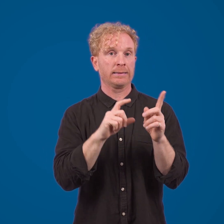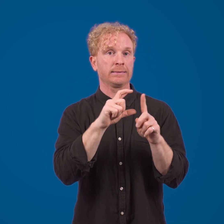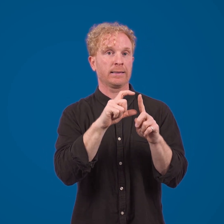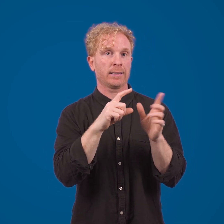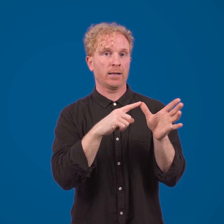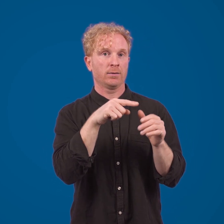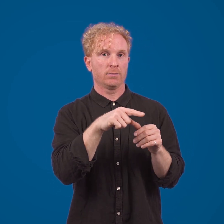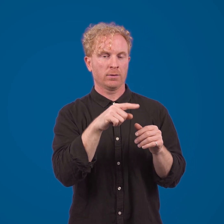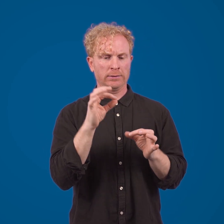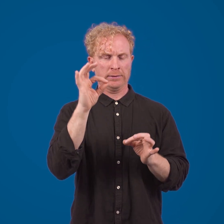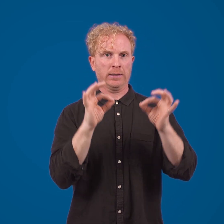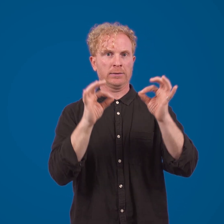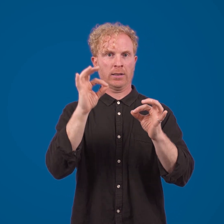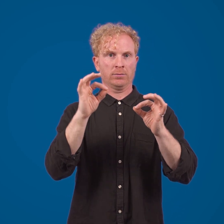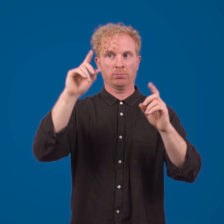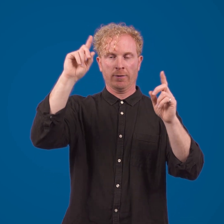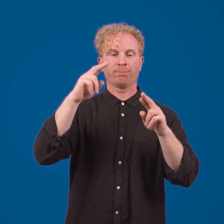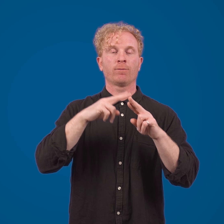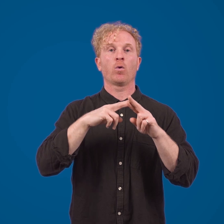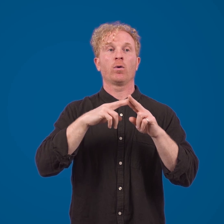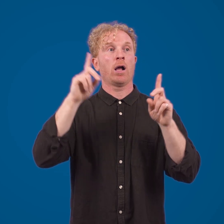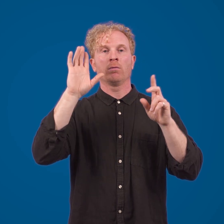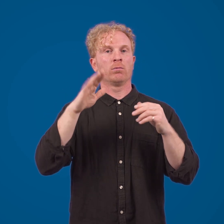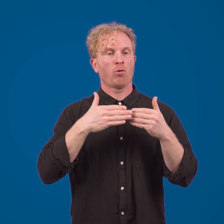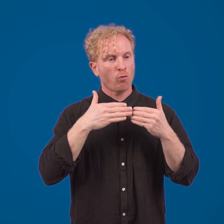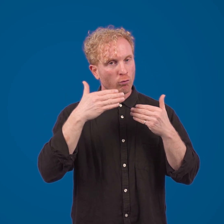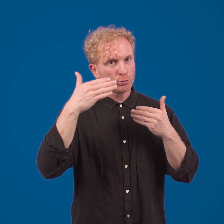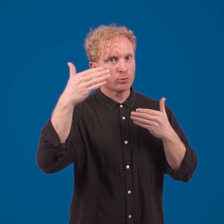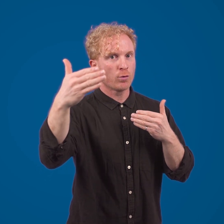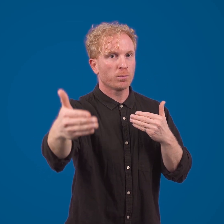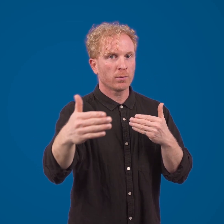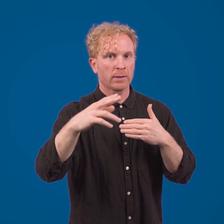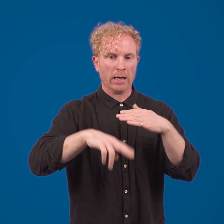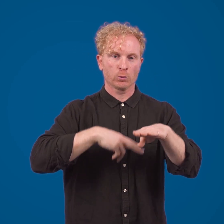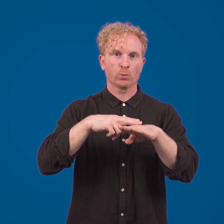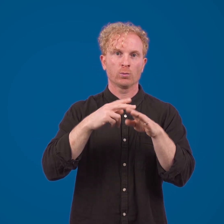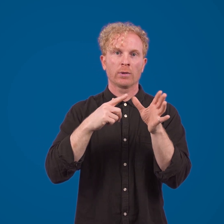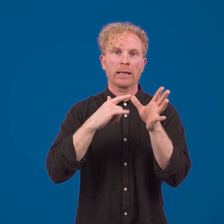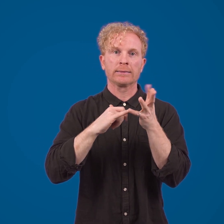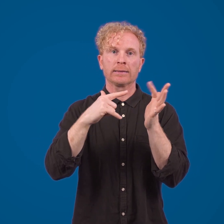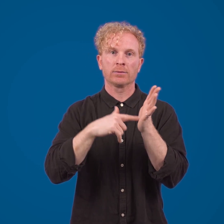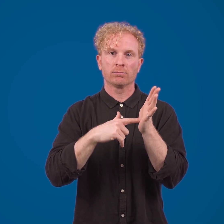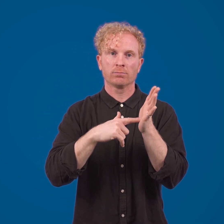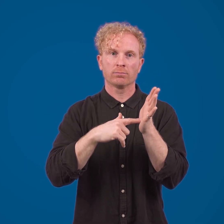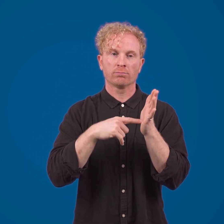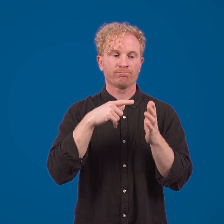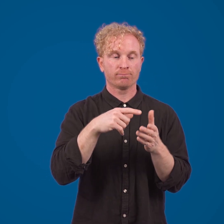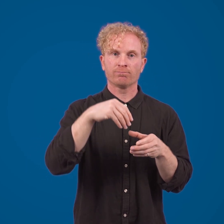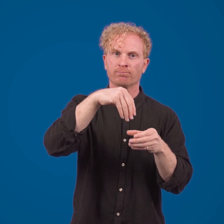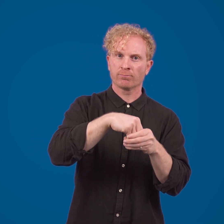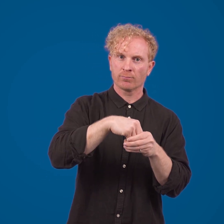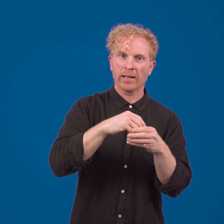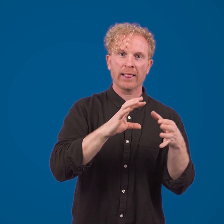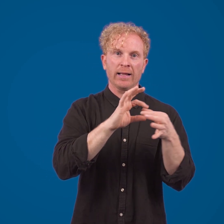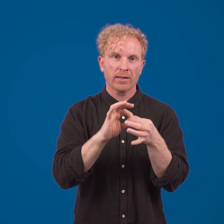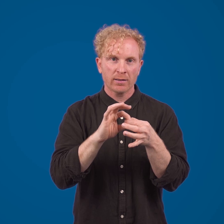The NDDA is being designed as a long-term national asset containing linked